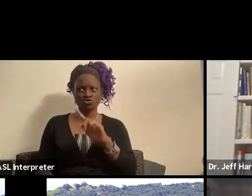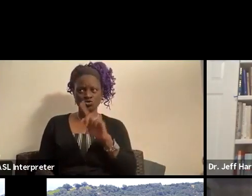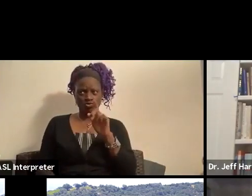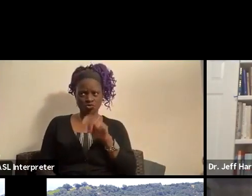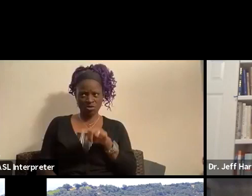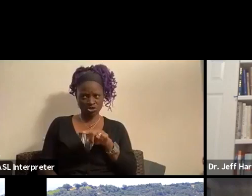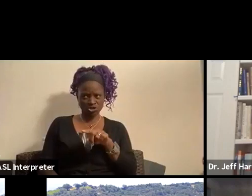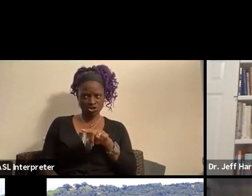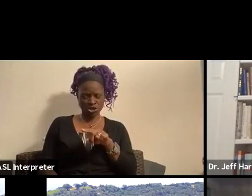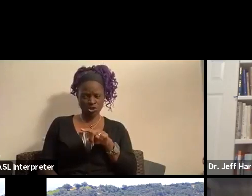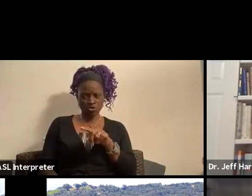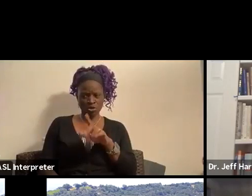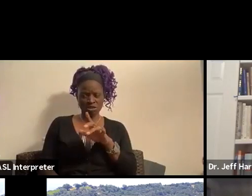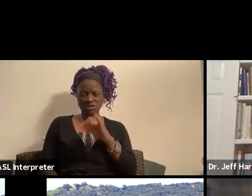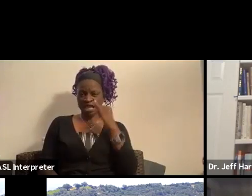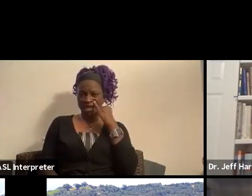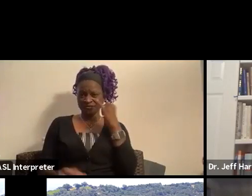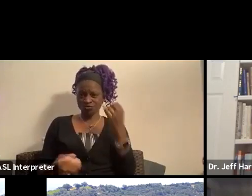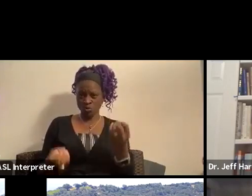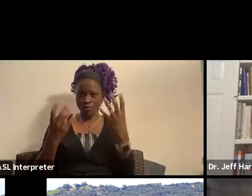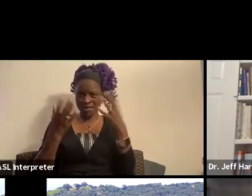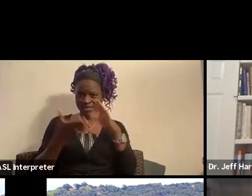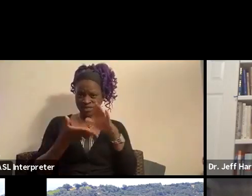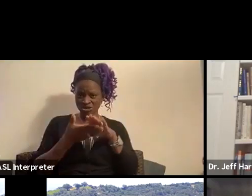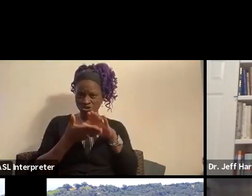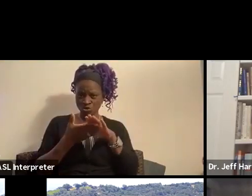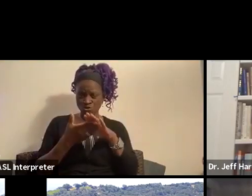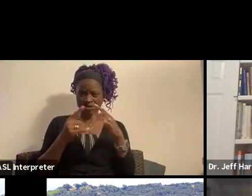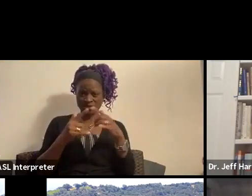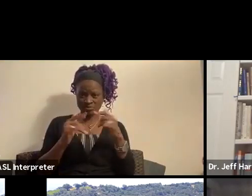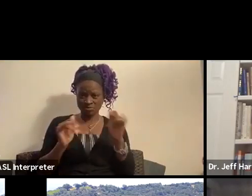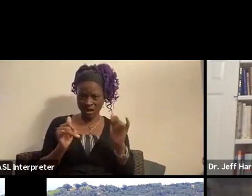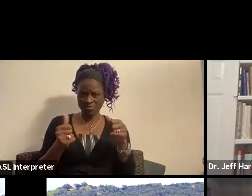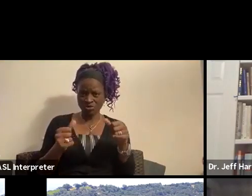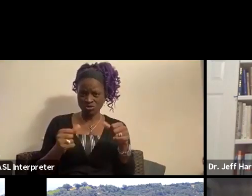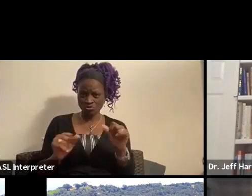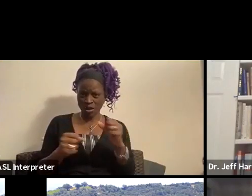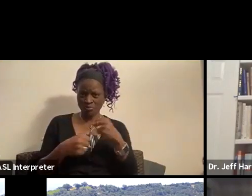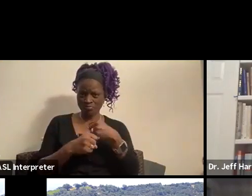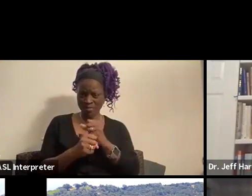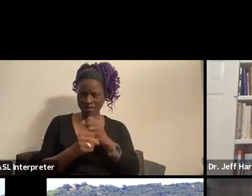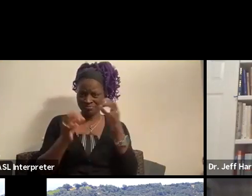if there are so many school boards at the same time trying to make this decision,